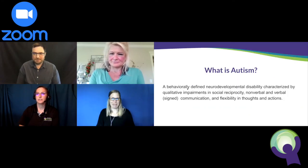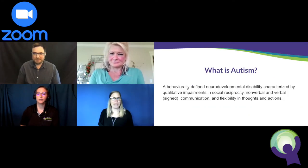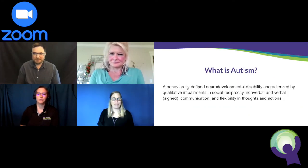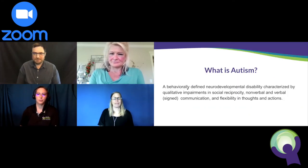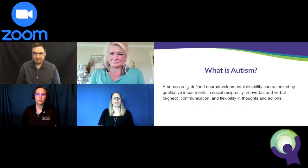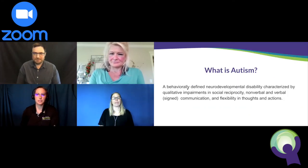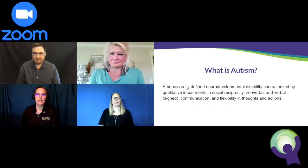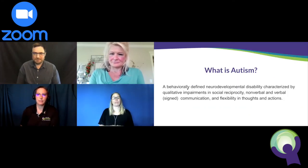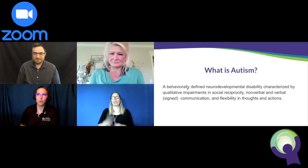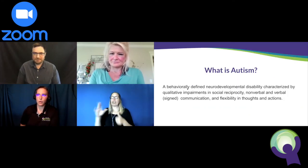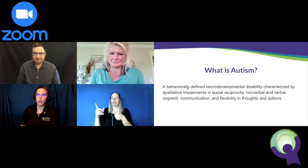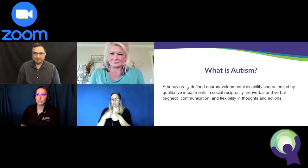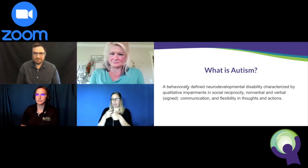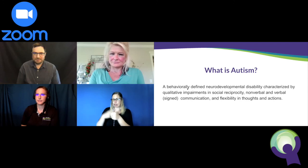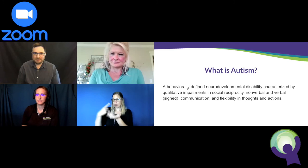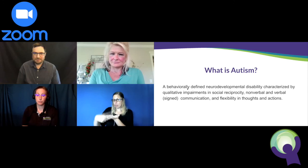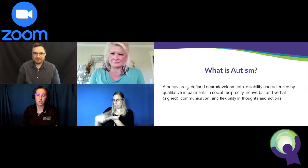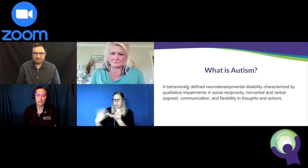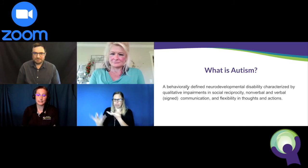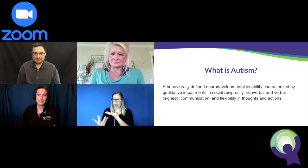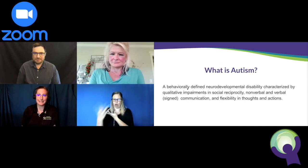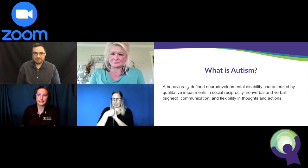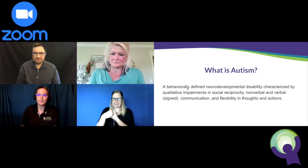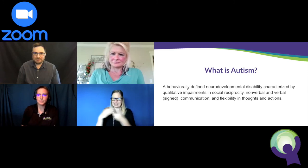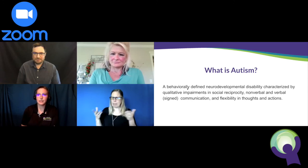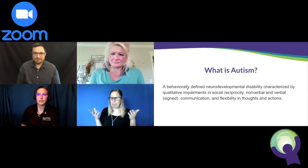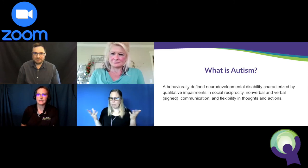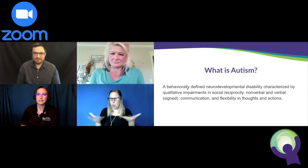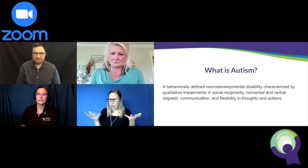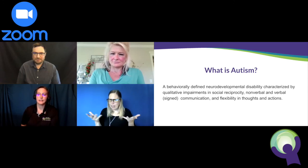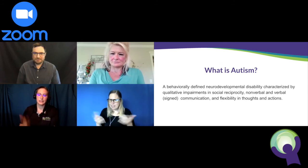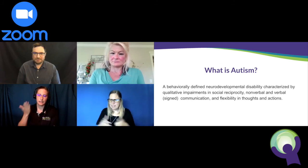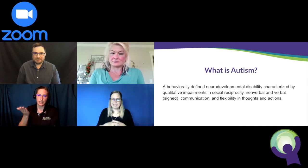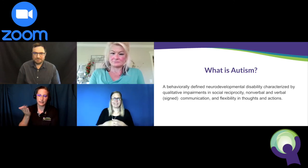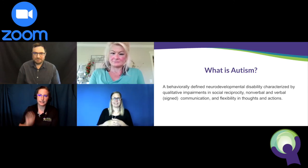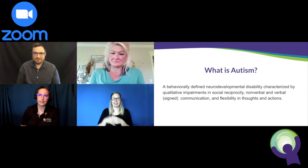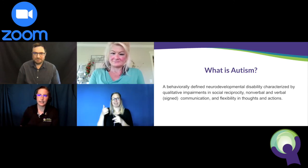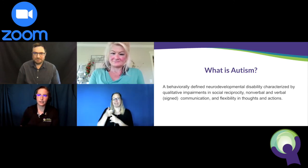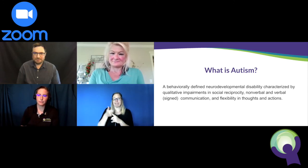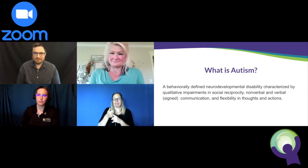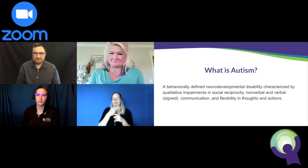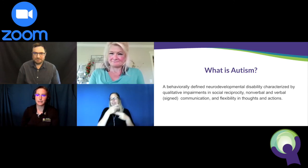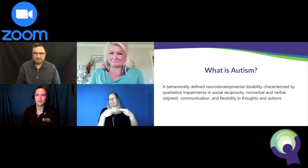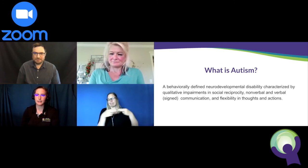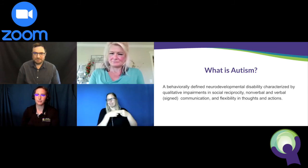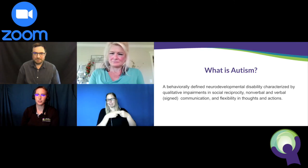So first we're going to talk about what autism is. It's on the slide here. I'm going to read it and unfortunately the